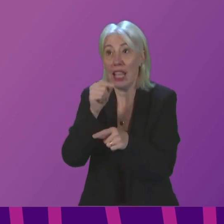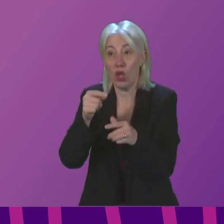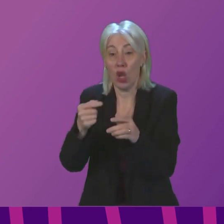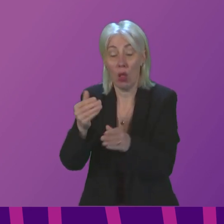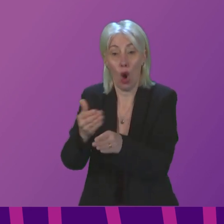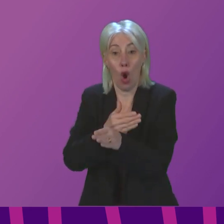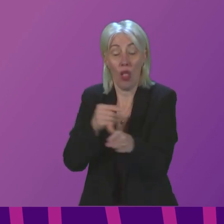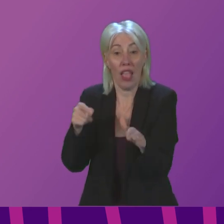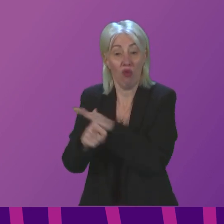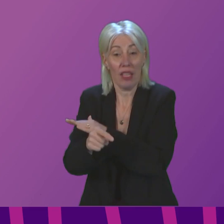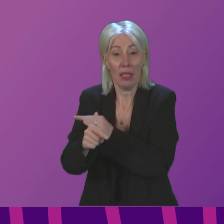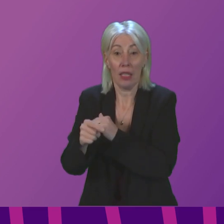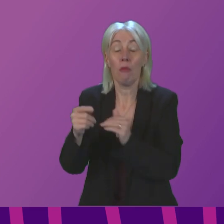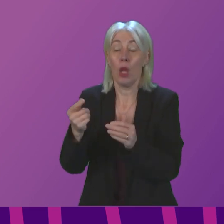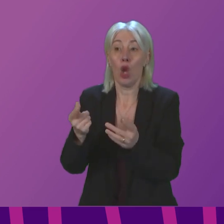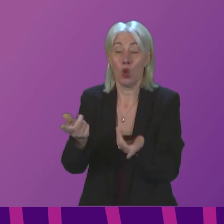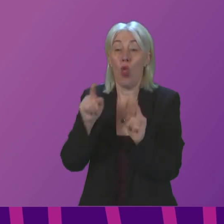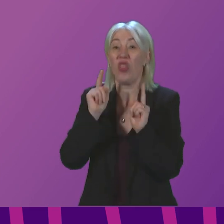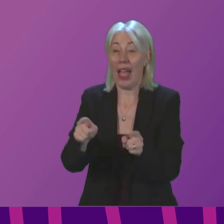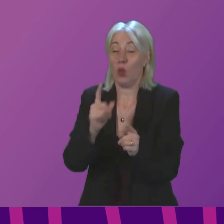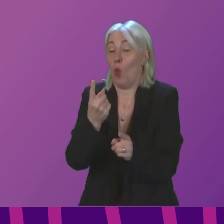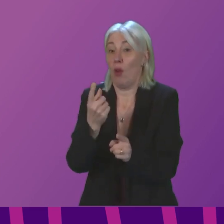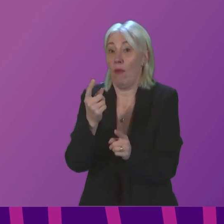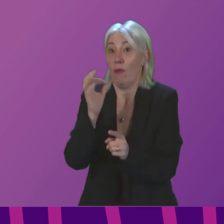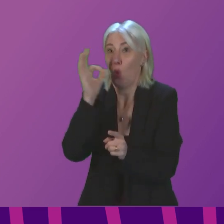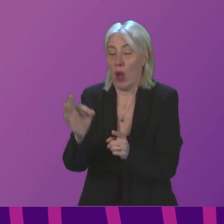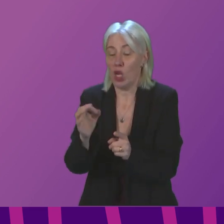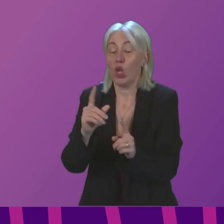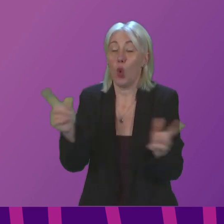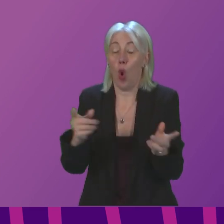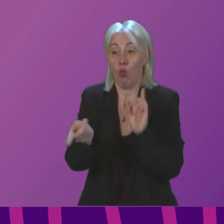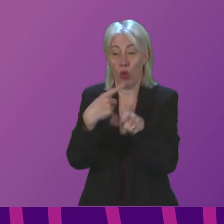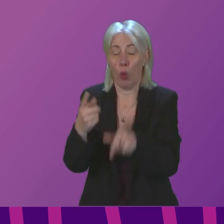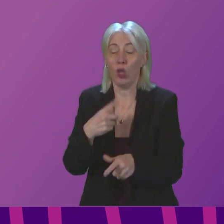look forward to seeing the responses to the consultation and we will consider them all carefully.